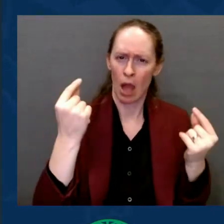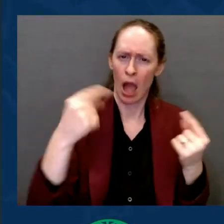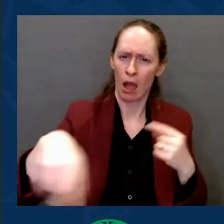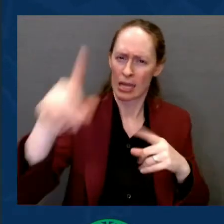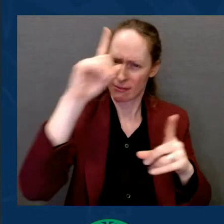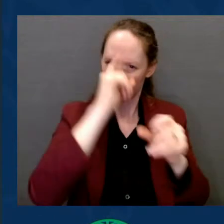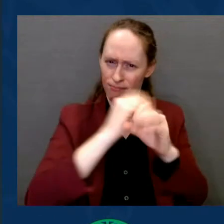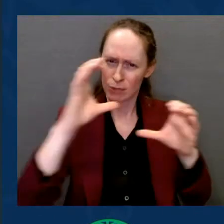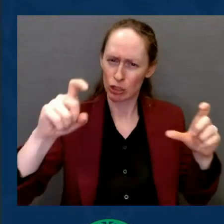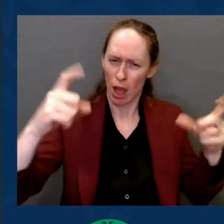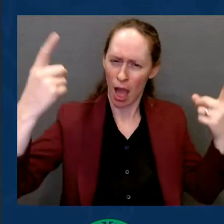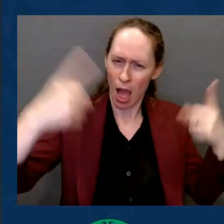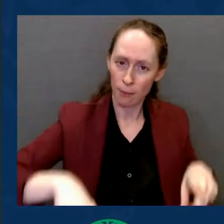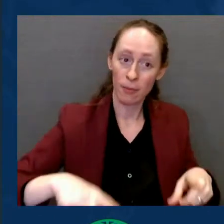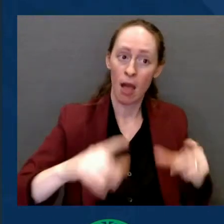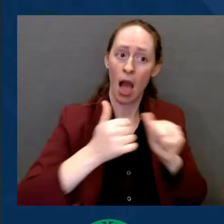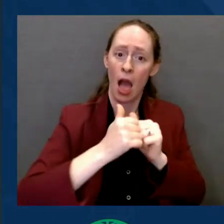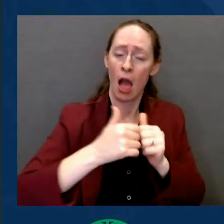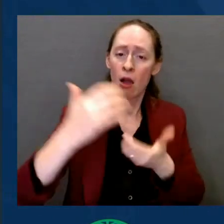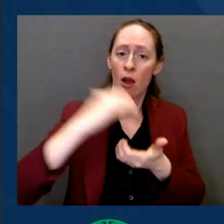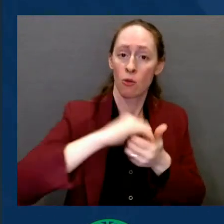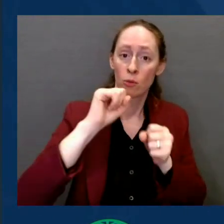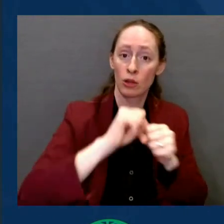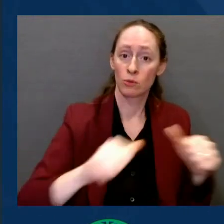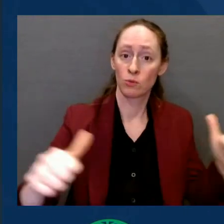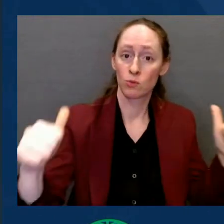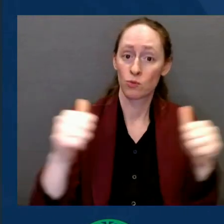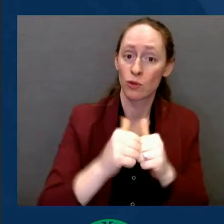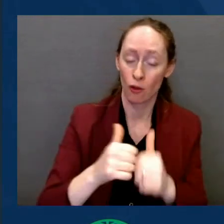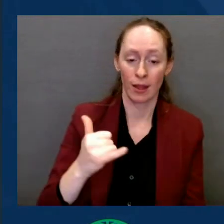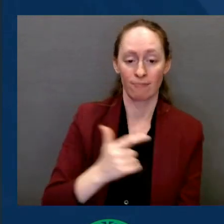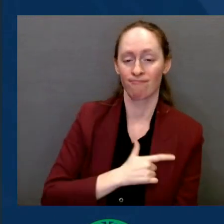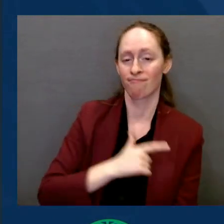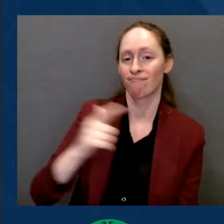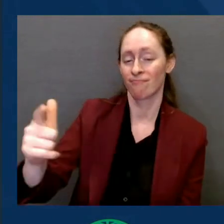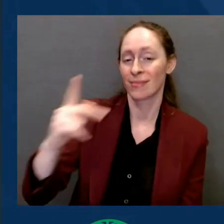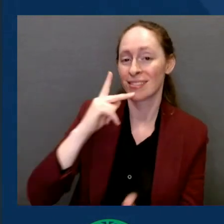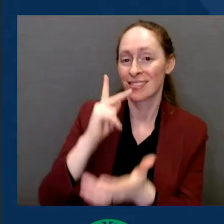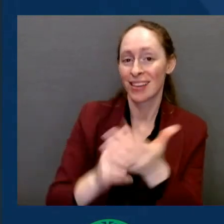Again, thank you again for being here. And thank you for being part of what, so far,